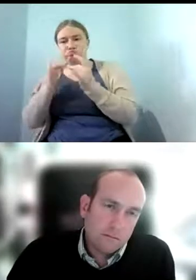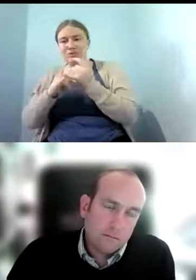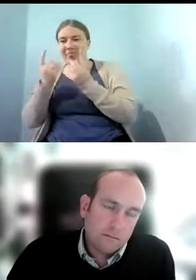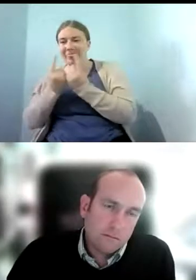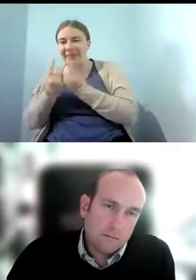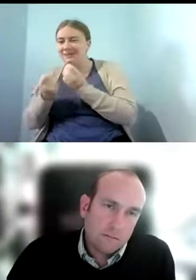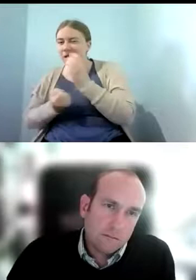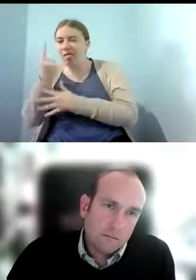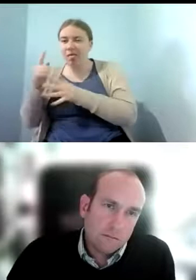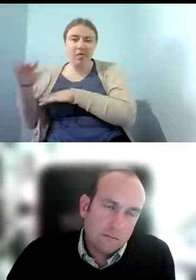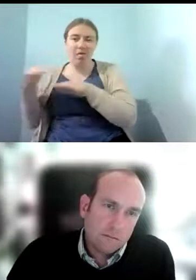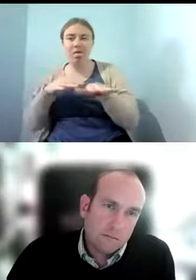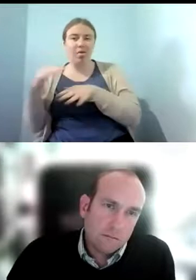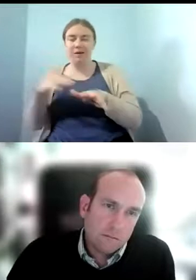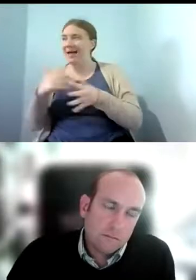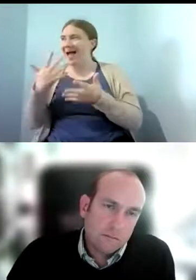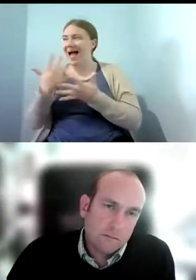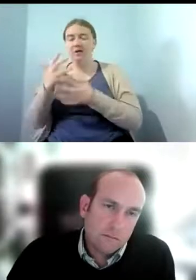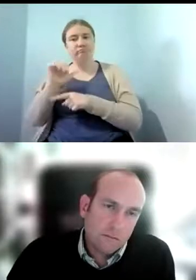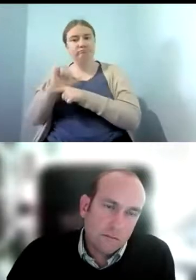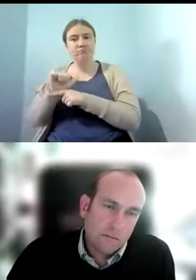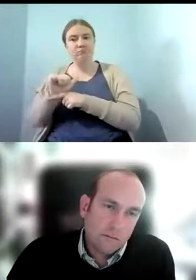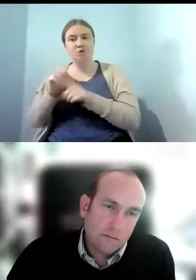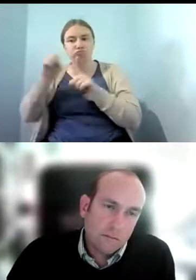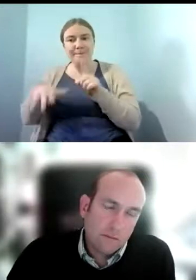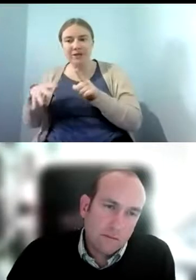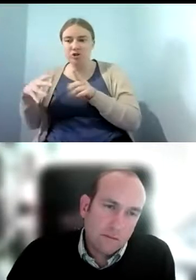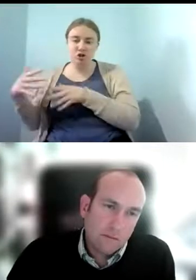how will they be kept free of litter is there a danger of any buildup in the past